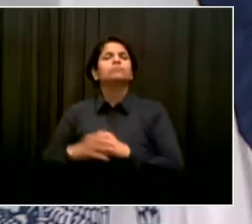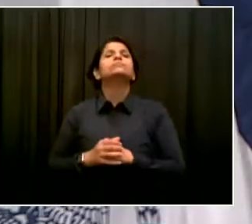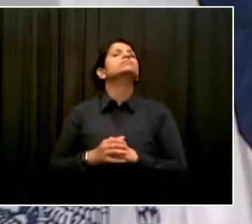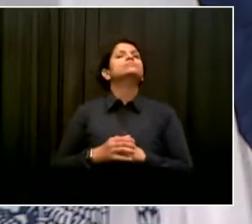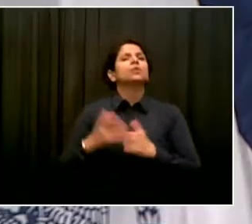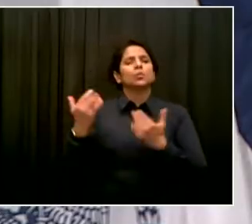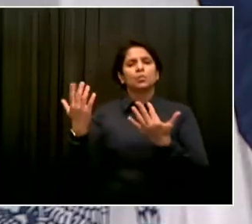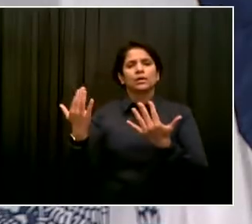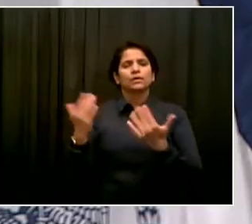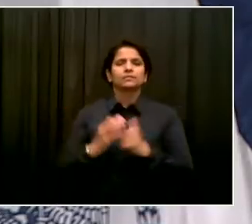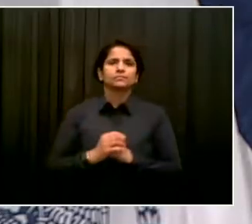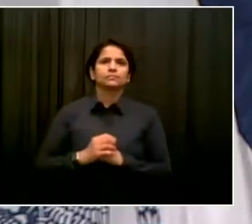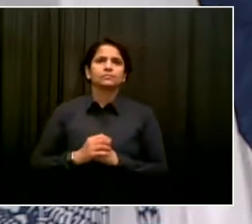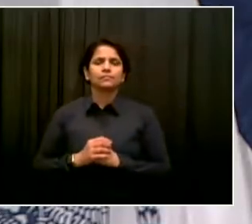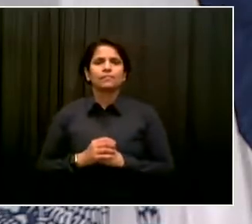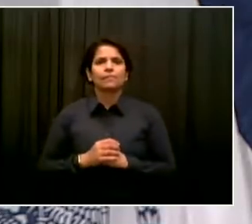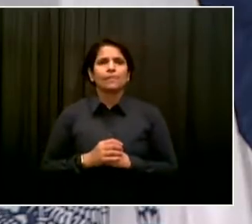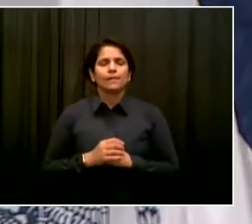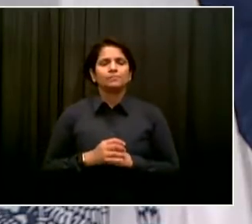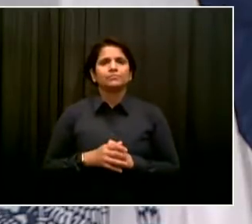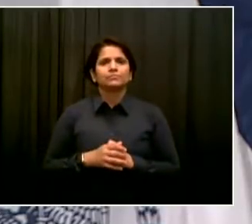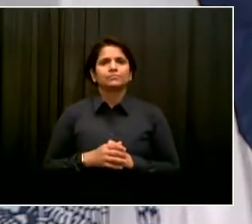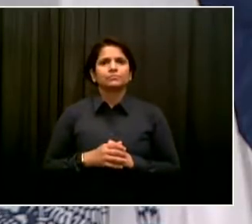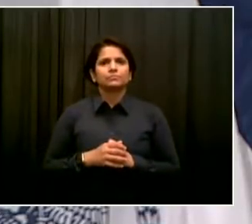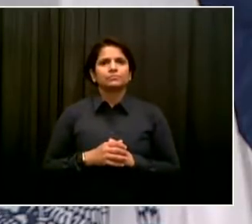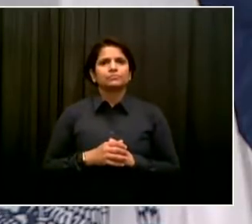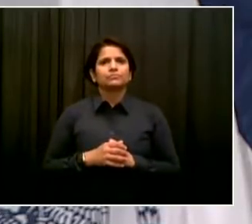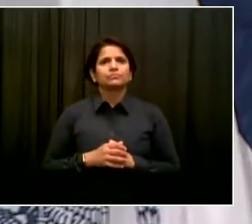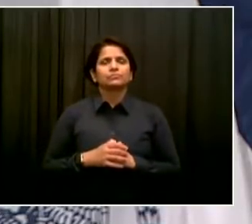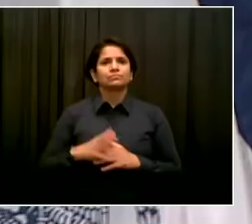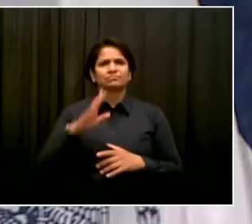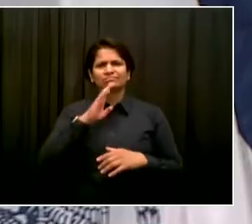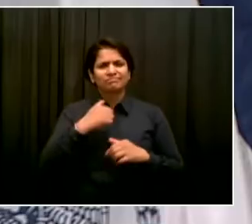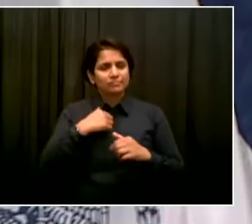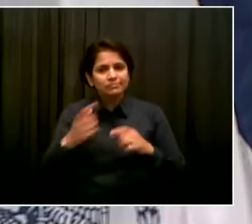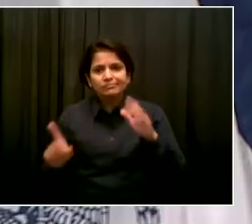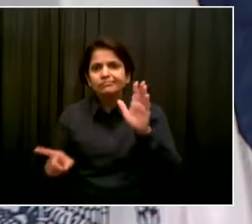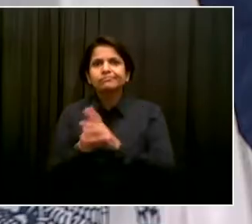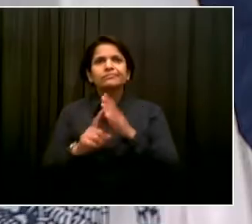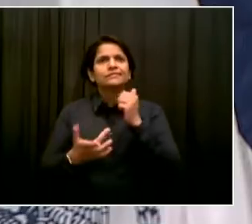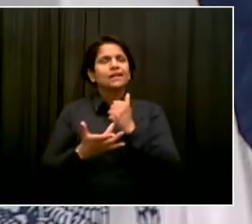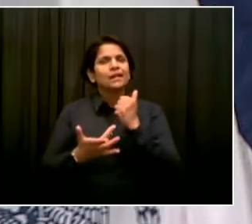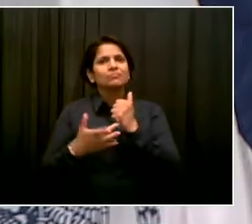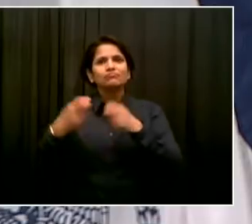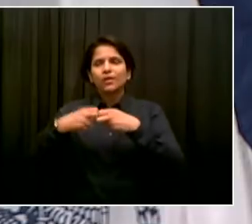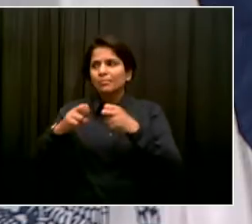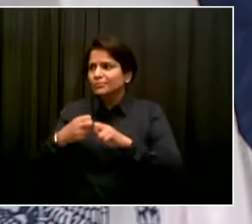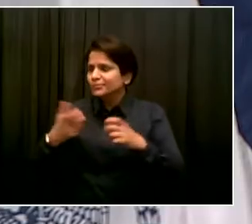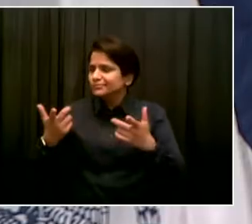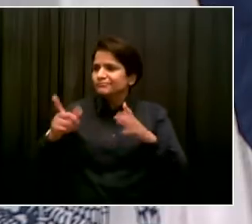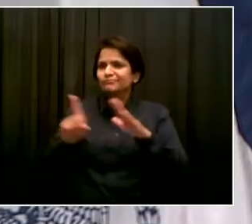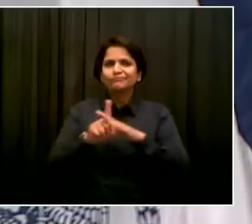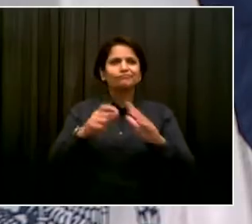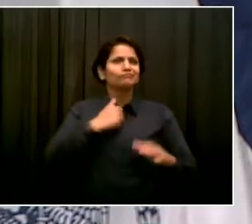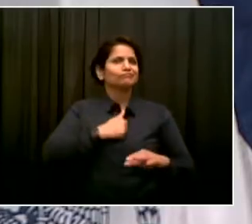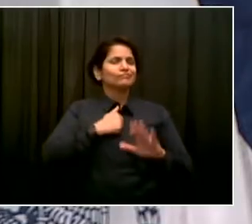AND BY THE TIME THAT IS DONE,